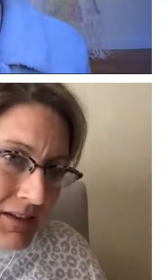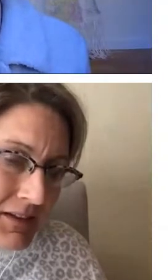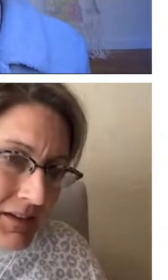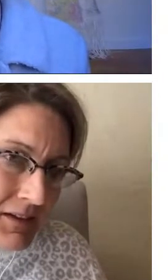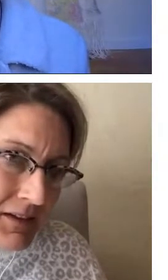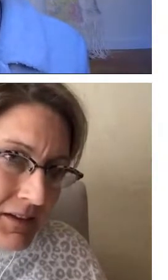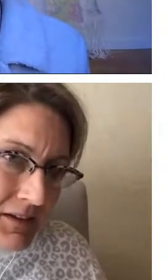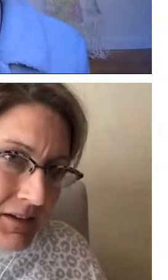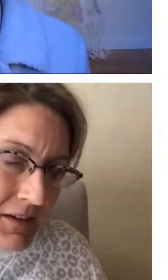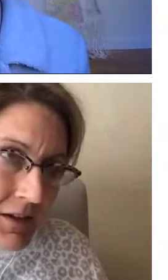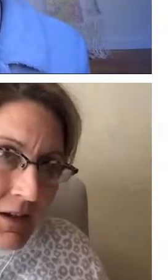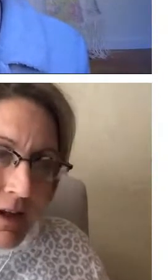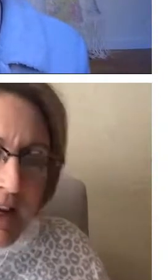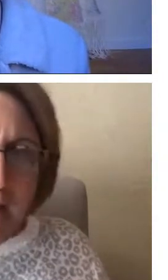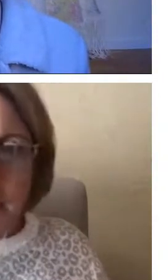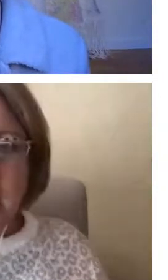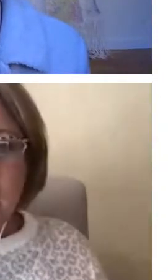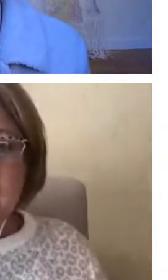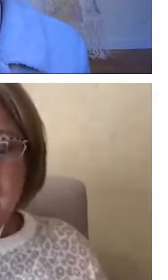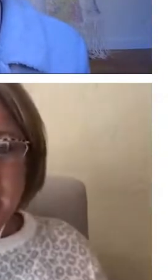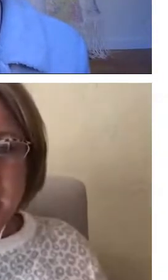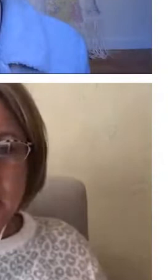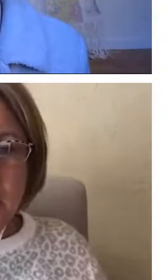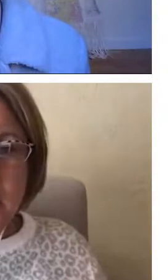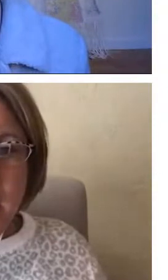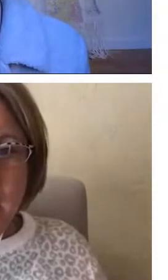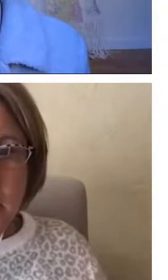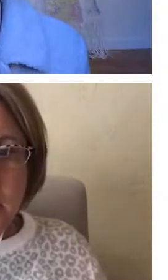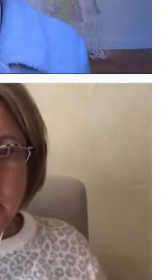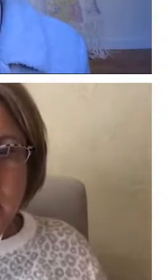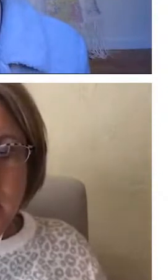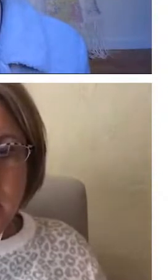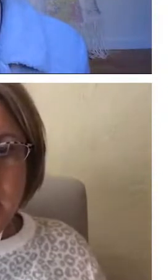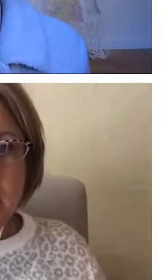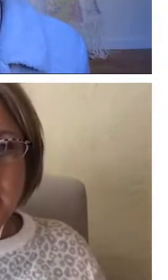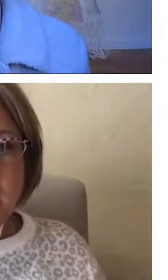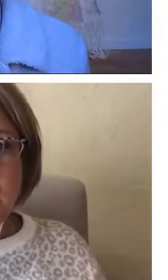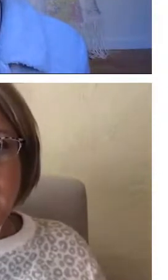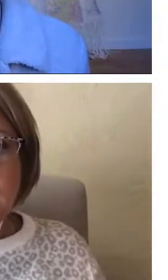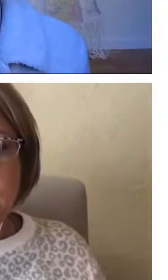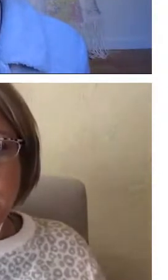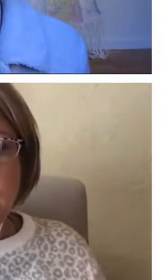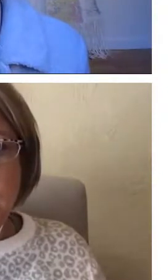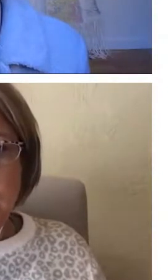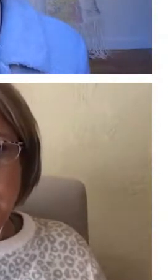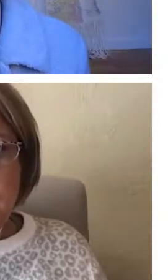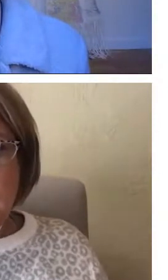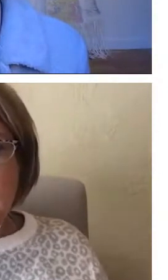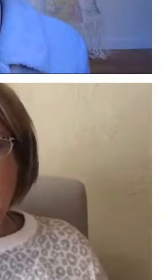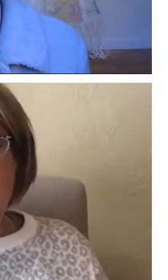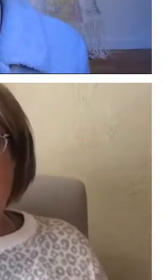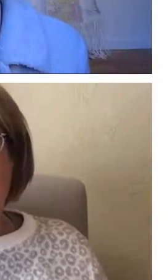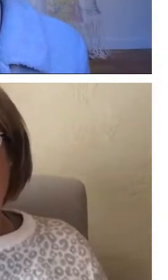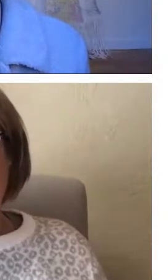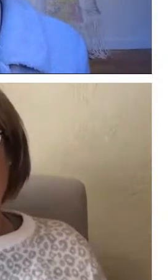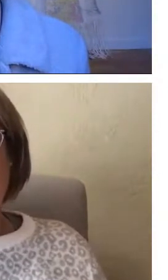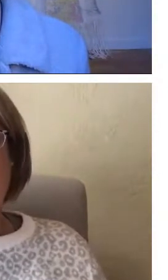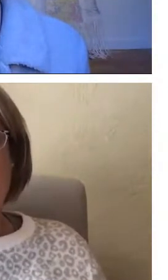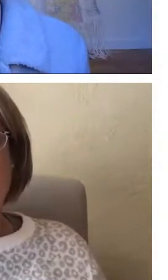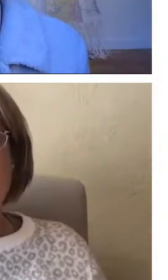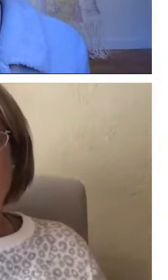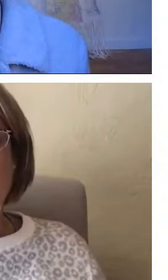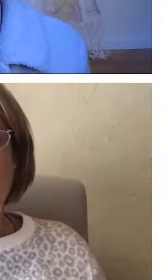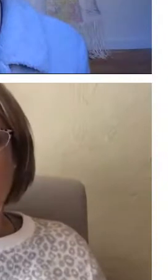Kim: I believe it was 1958, and it was international pressure.